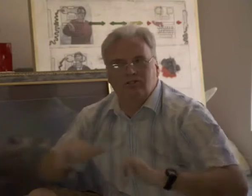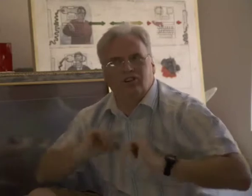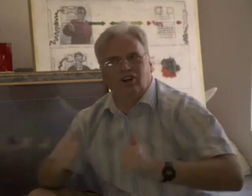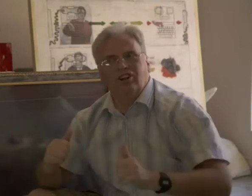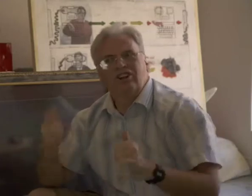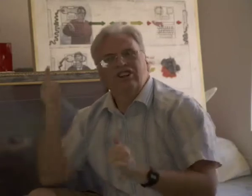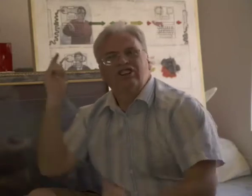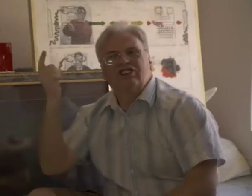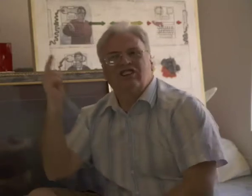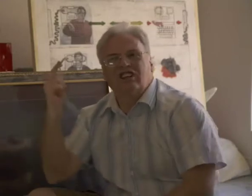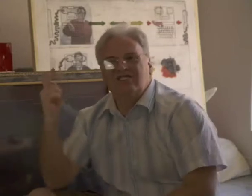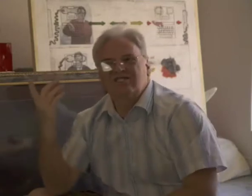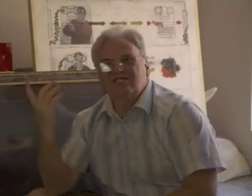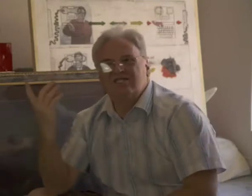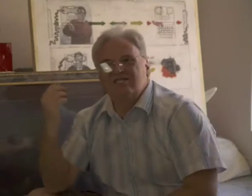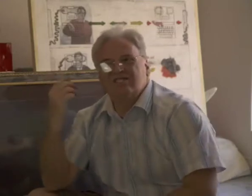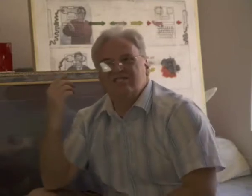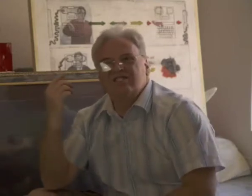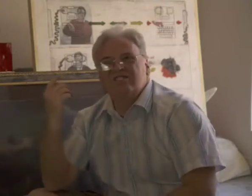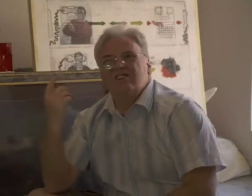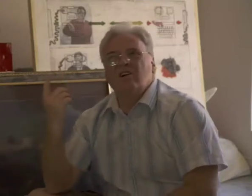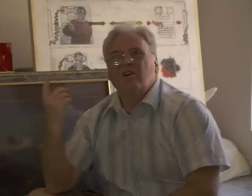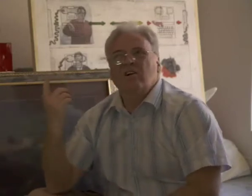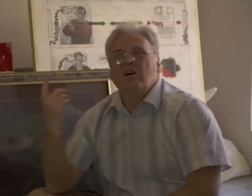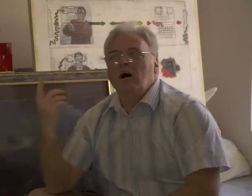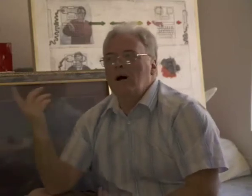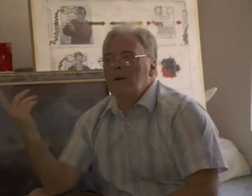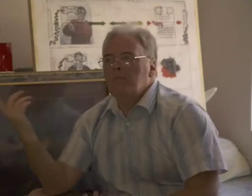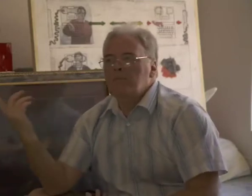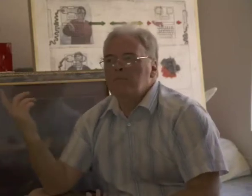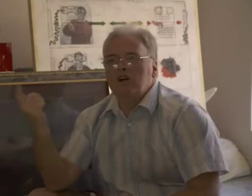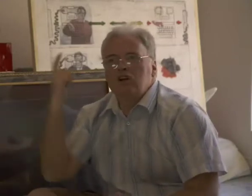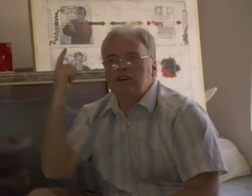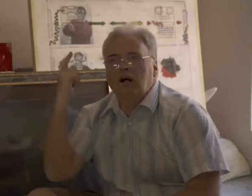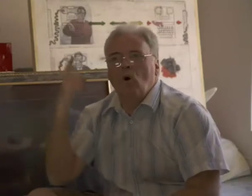It was a massive shock for all of us growing up in the '70s when the teacher said, out of the blue,